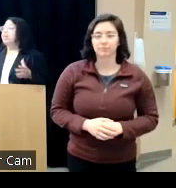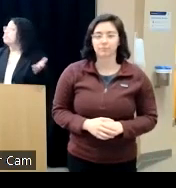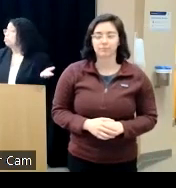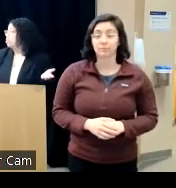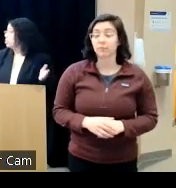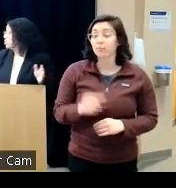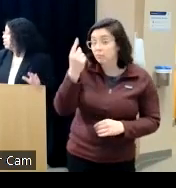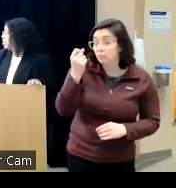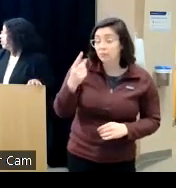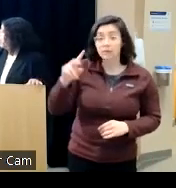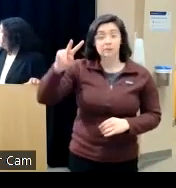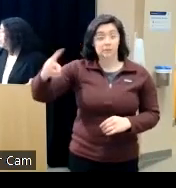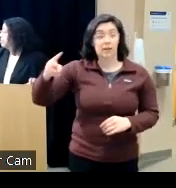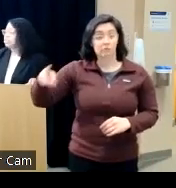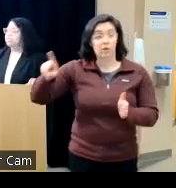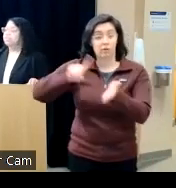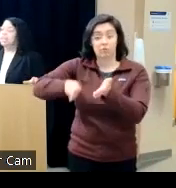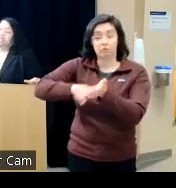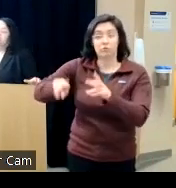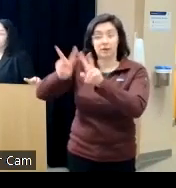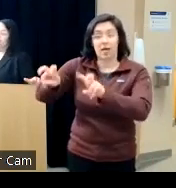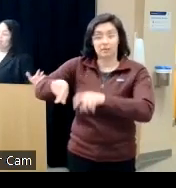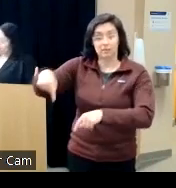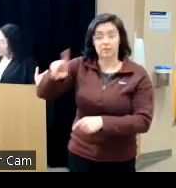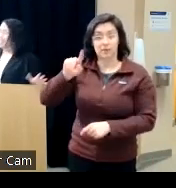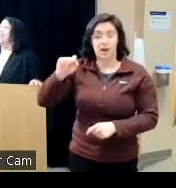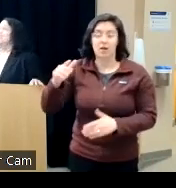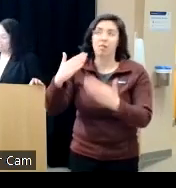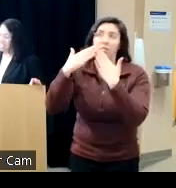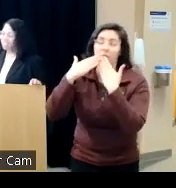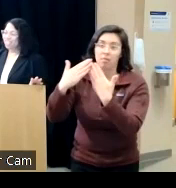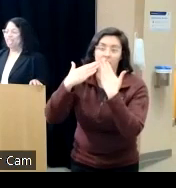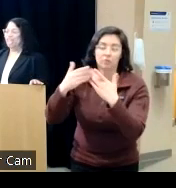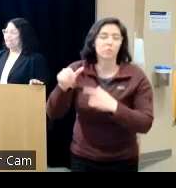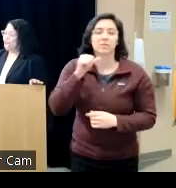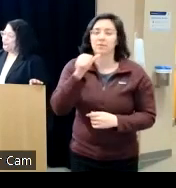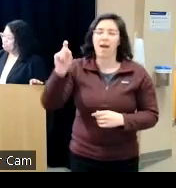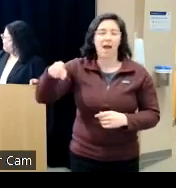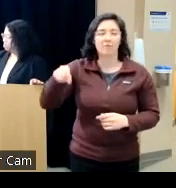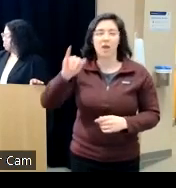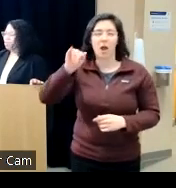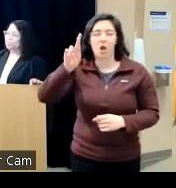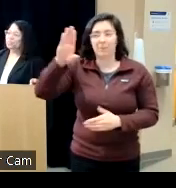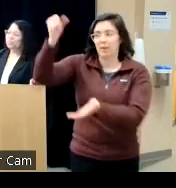because it was a secondary analysis of this data thankfully we didn't have to get any IRB approval